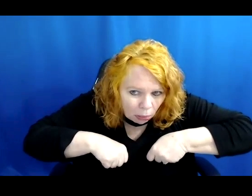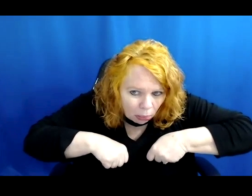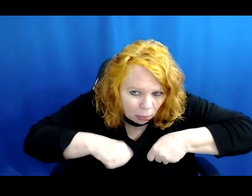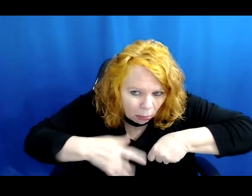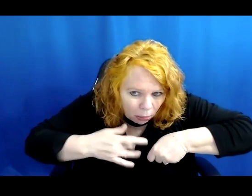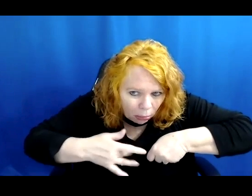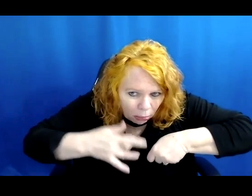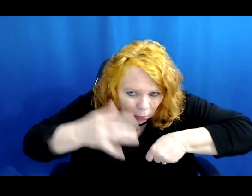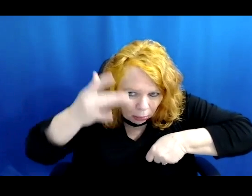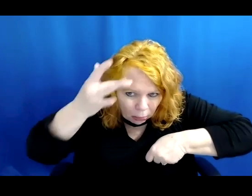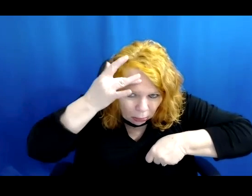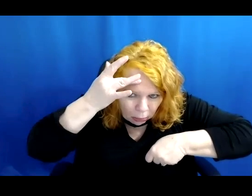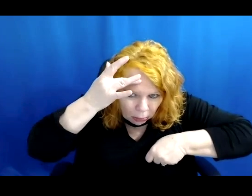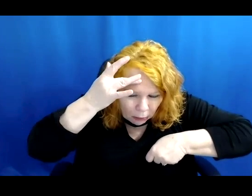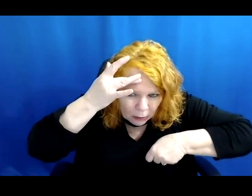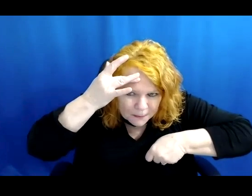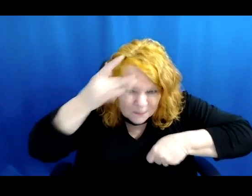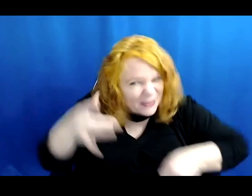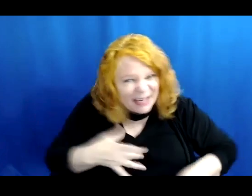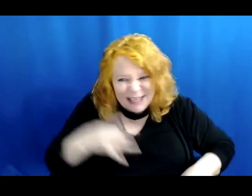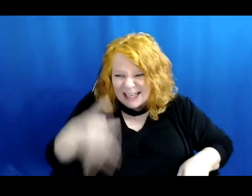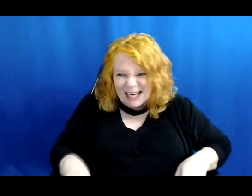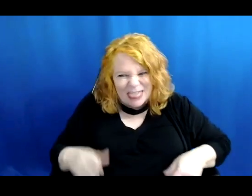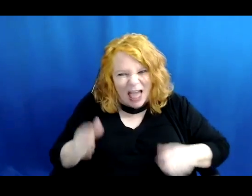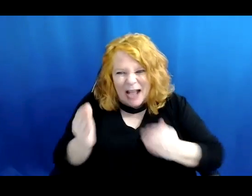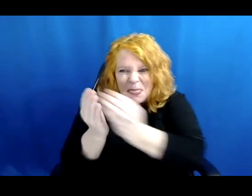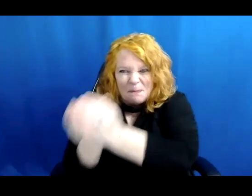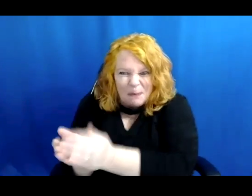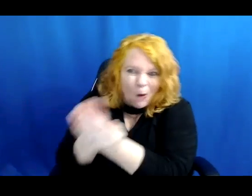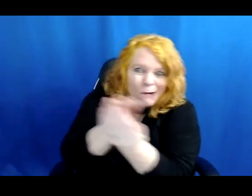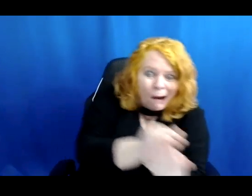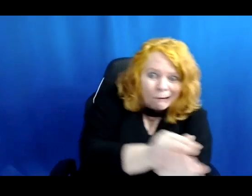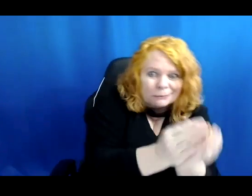He did not like being rocked around on the boat.